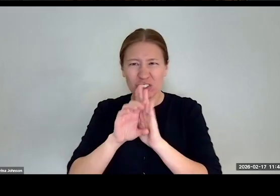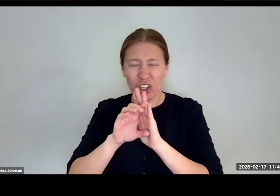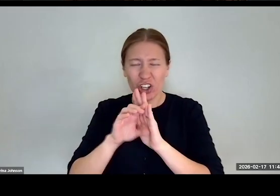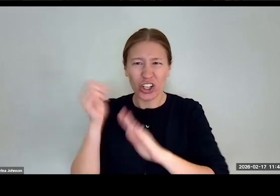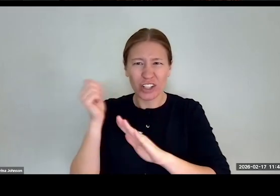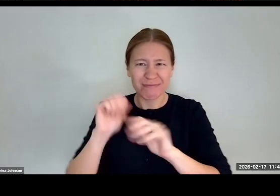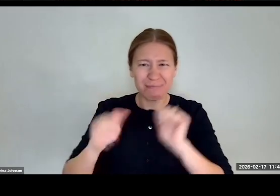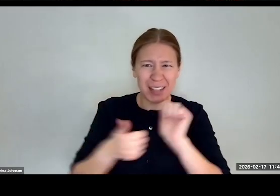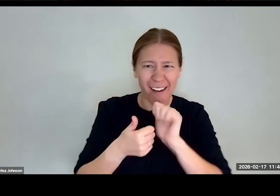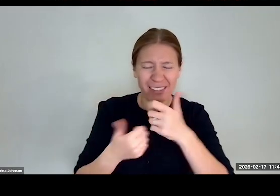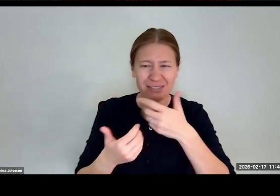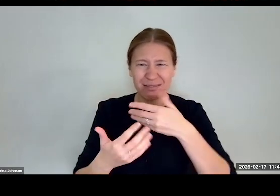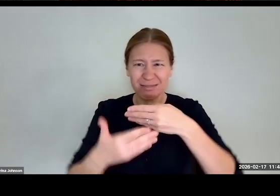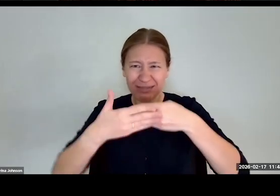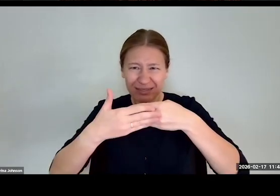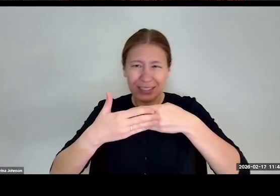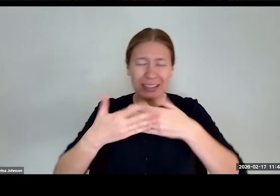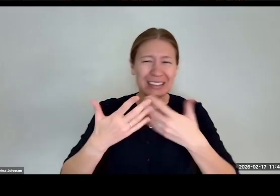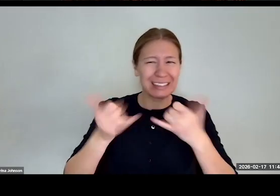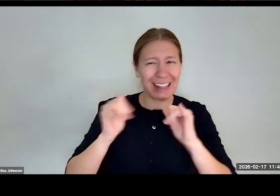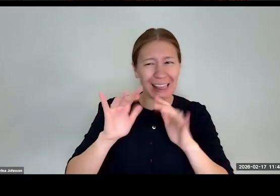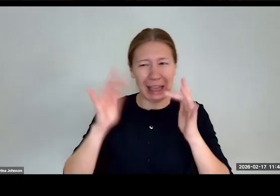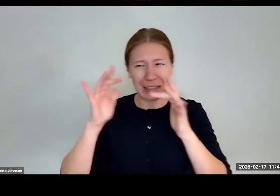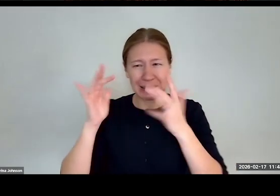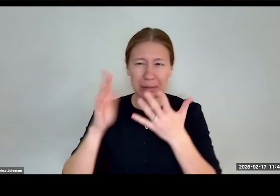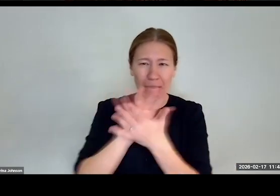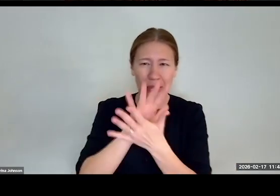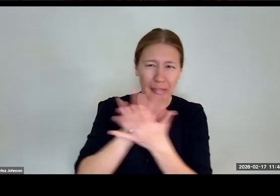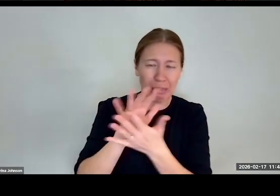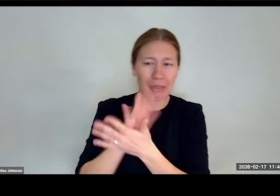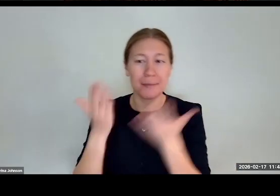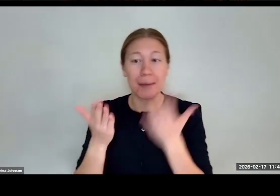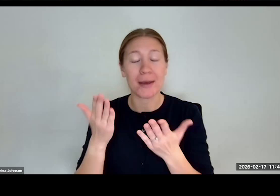So what might be wiser is for me to actually add a fill in behind the text.